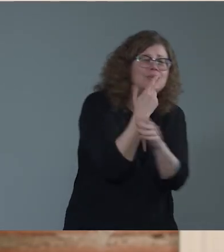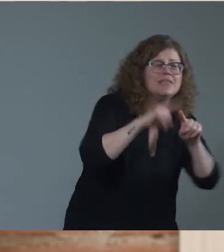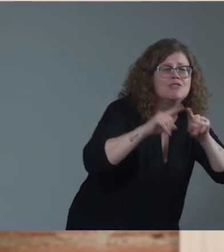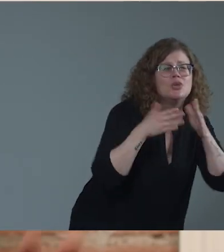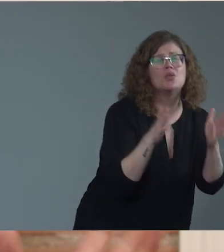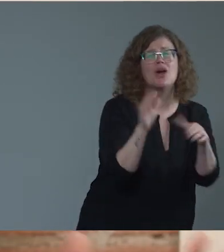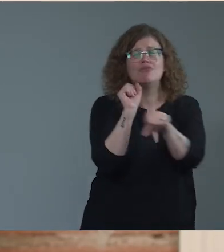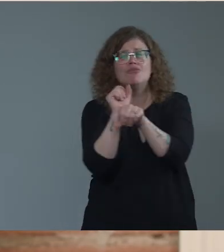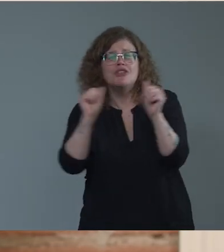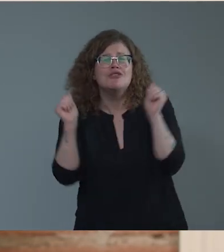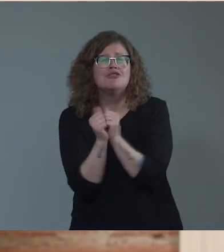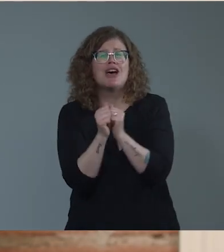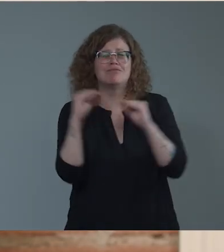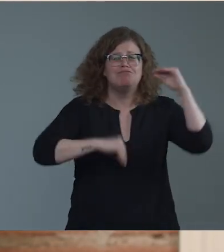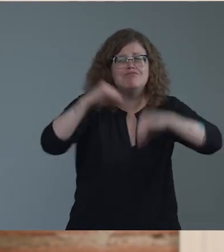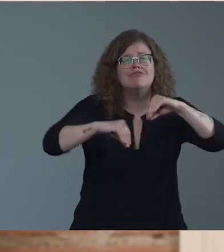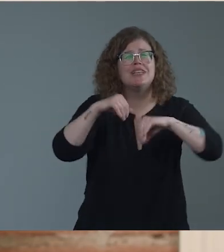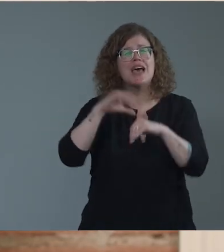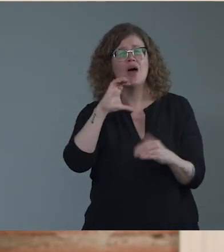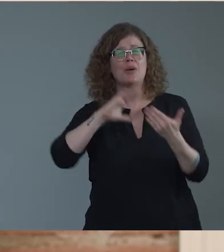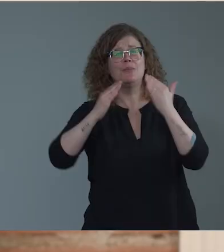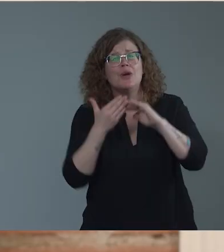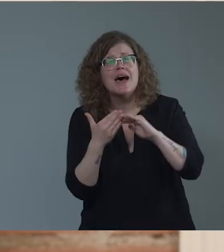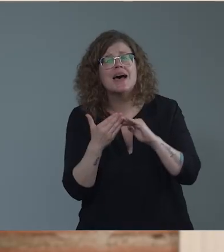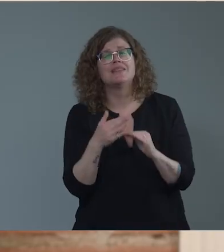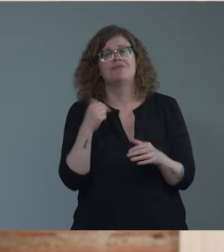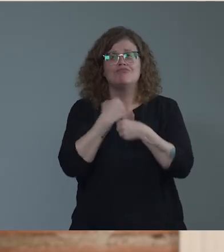Maybe we understand a little bit about construction. Or maybe you were trained as an artist